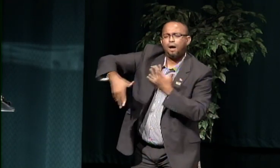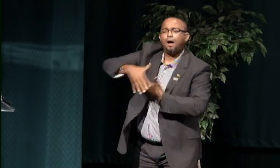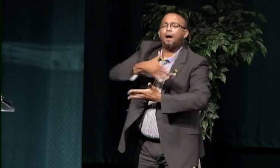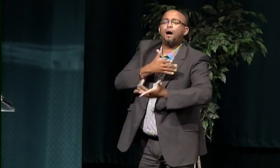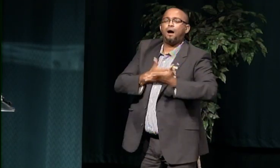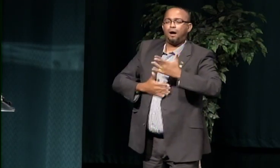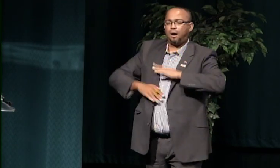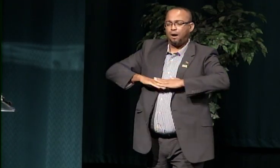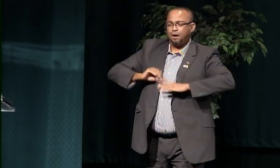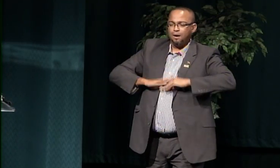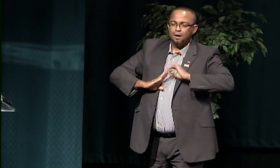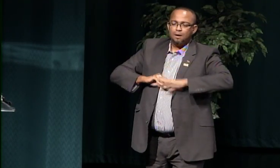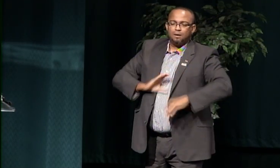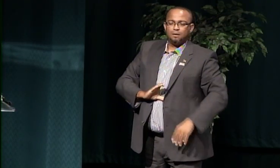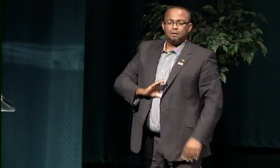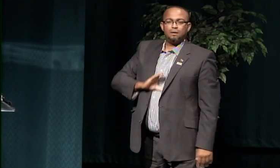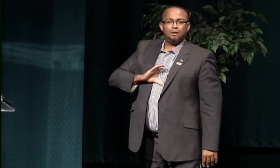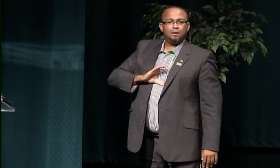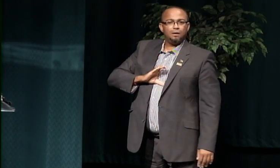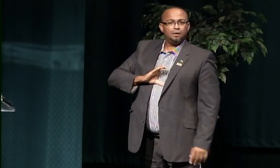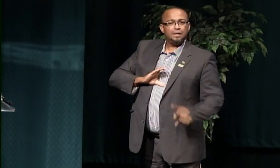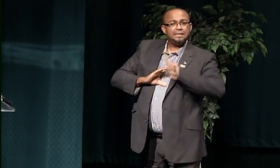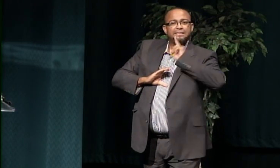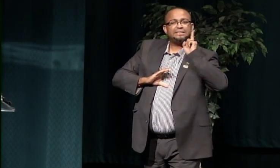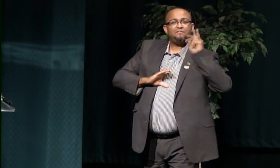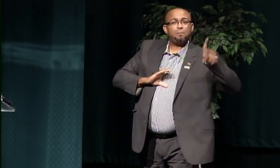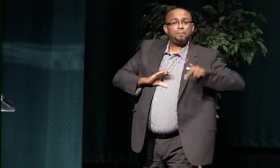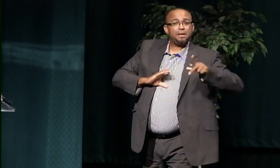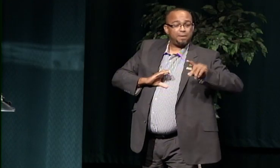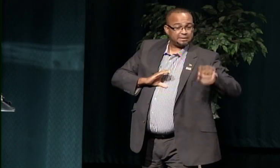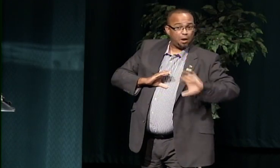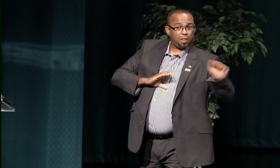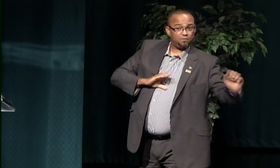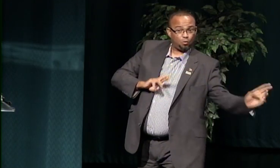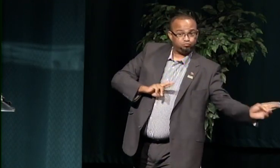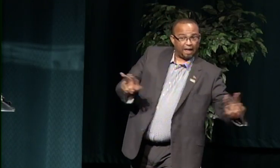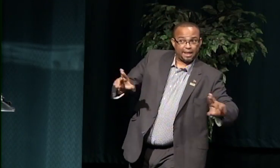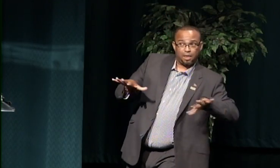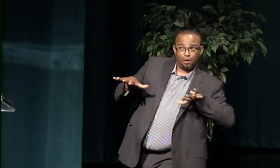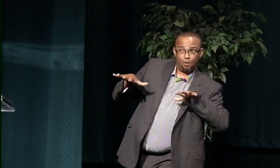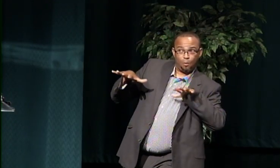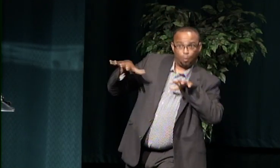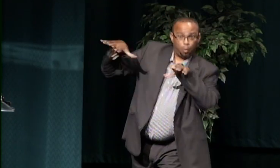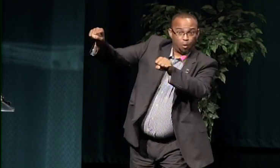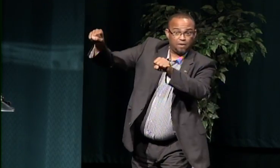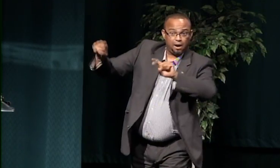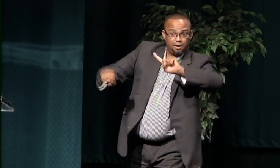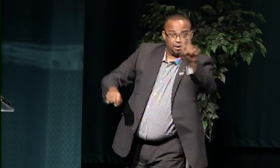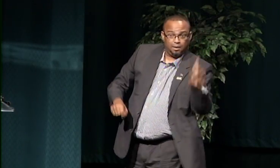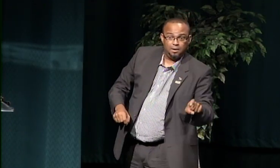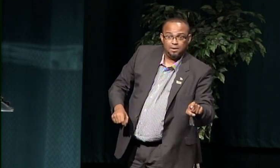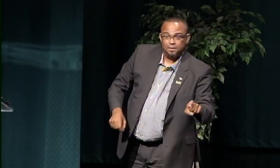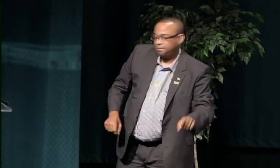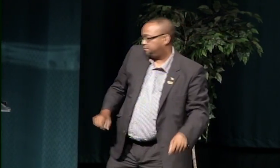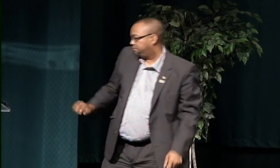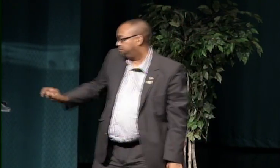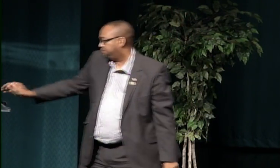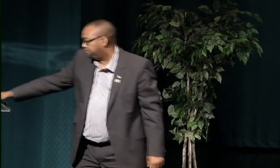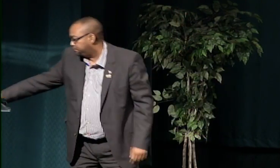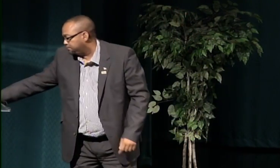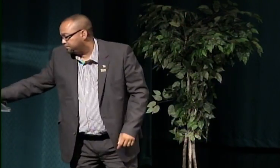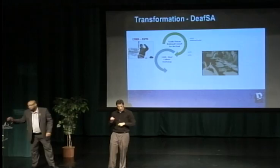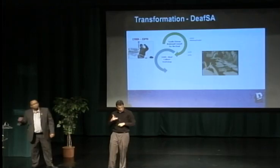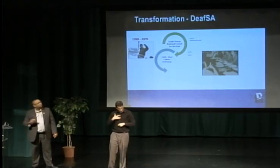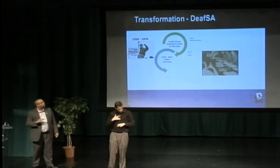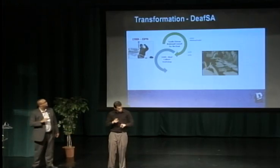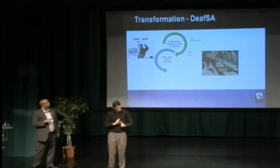We all gathered and developed the skills